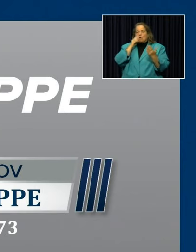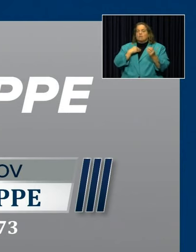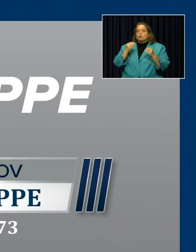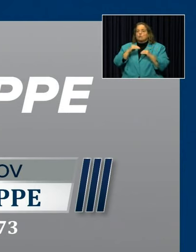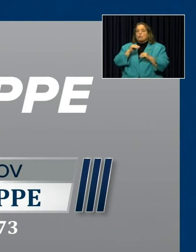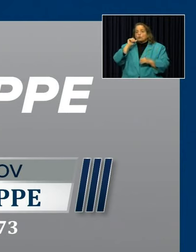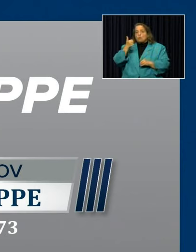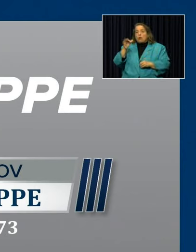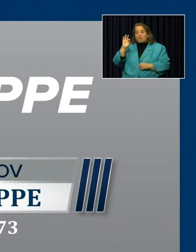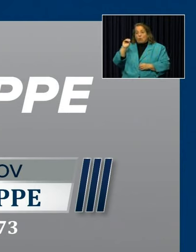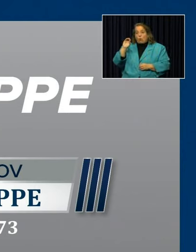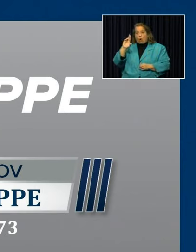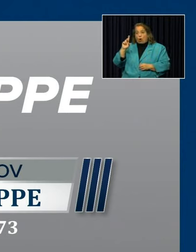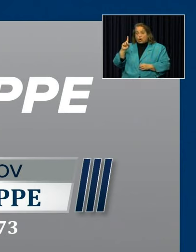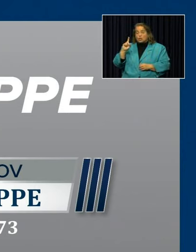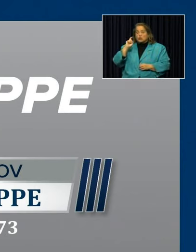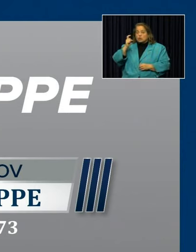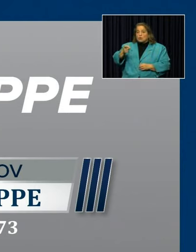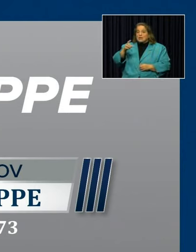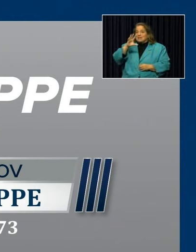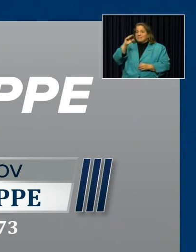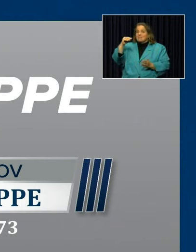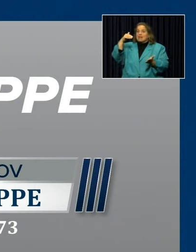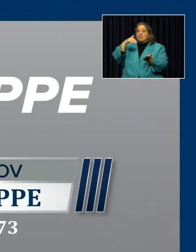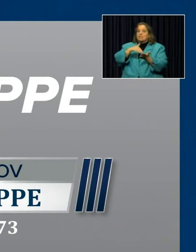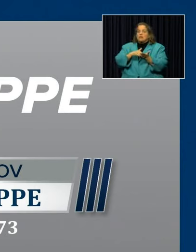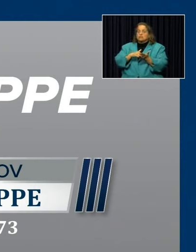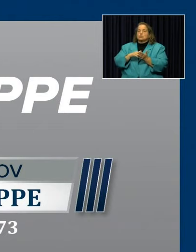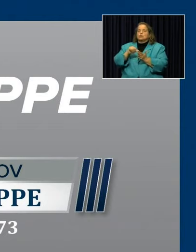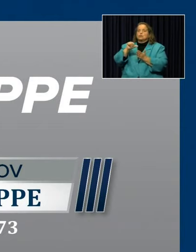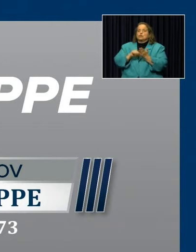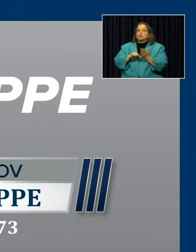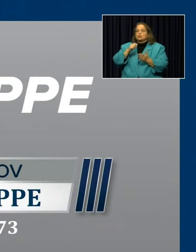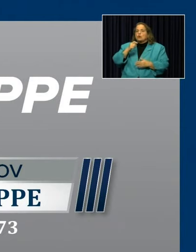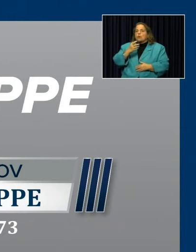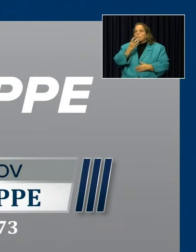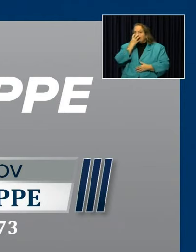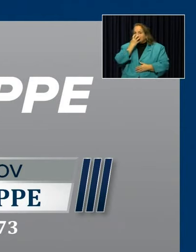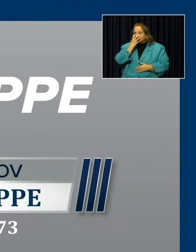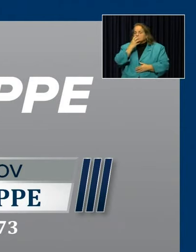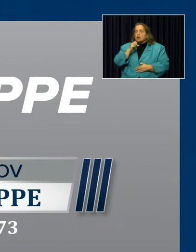I HOPE I WASN'T THE DOUBTING THOMAS.